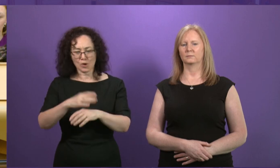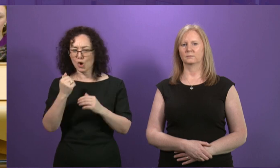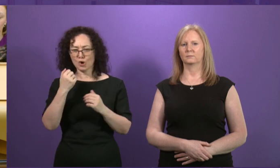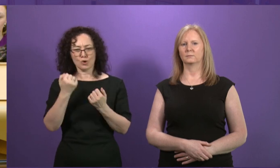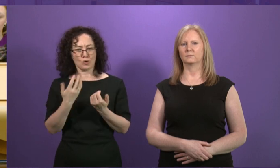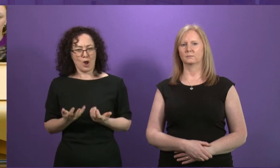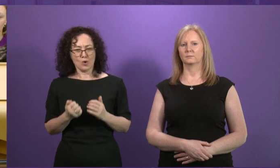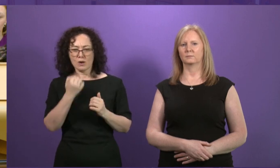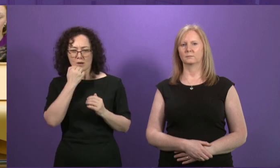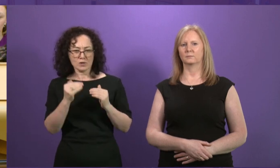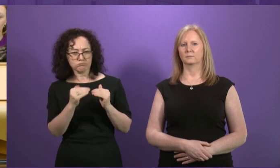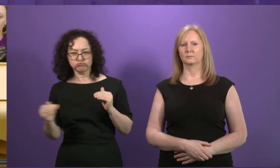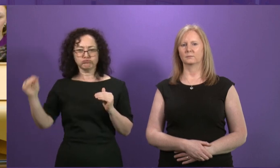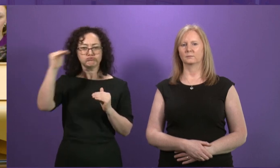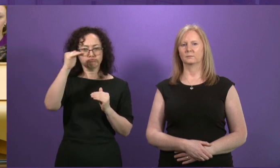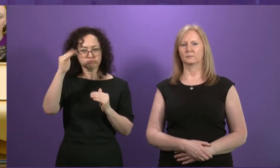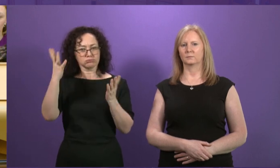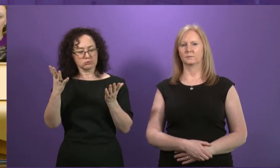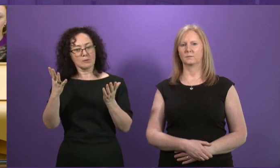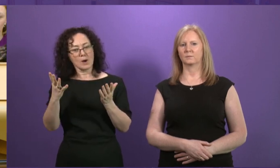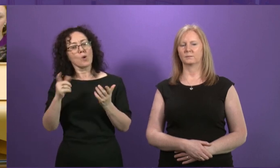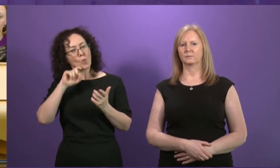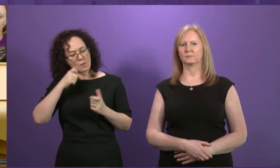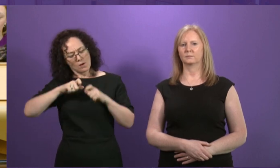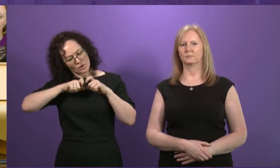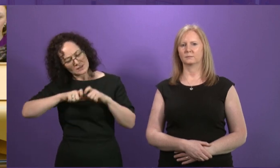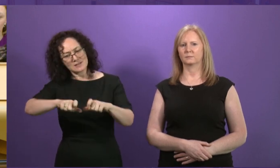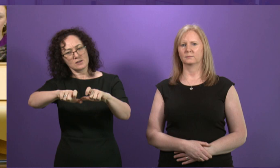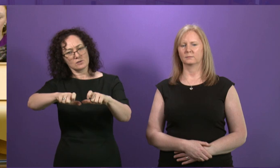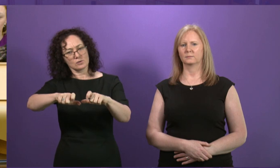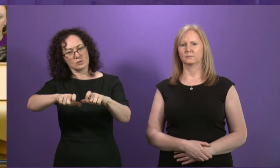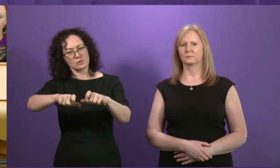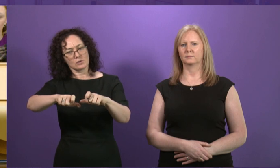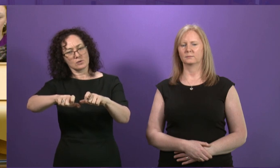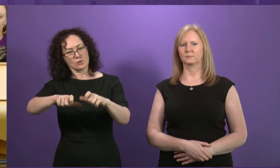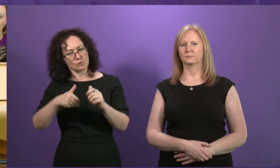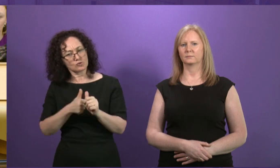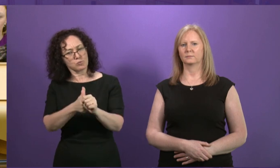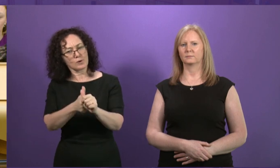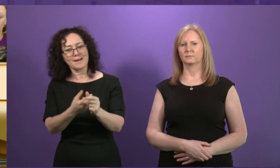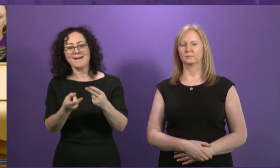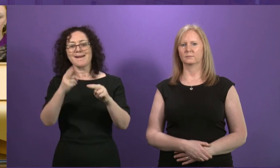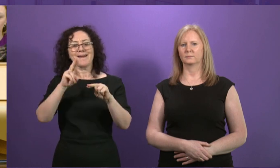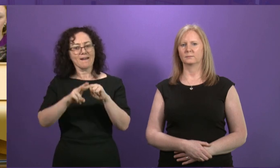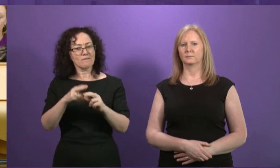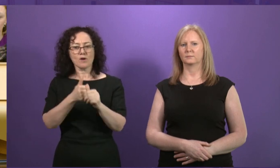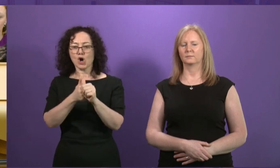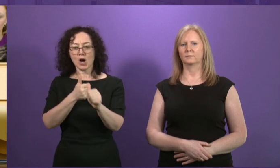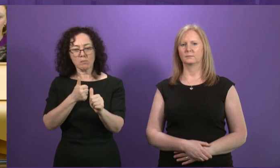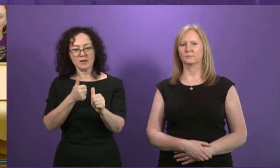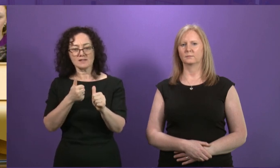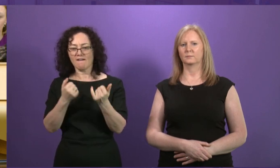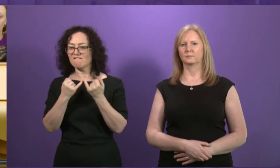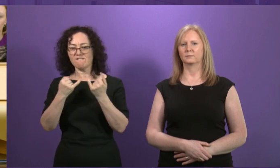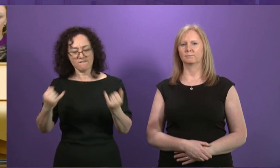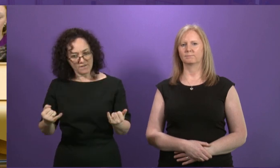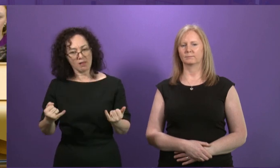That is a success story. When companies regrettably fail, we will continue to do everything that